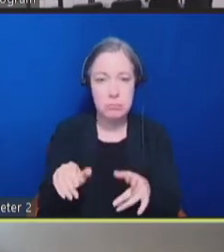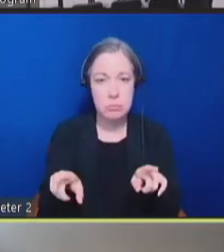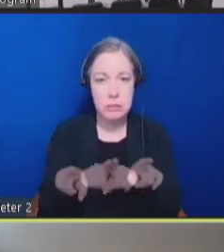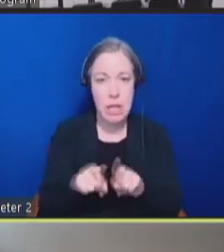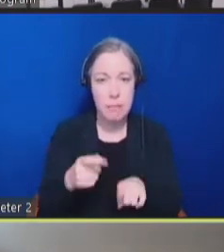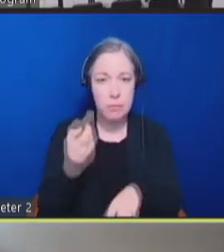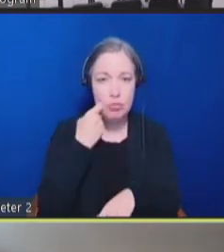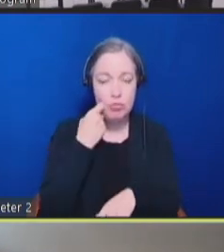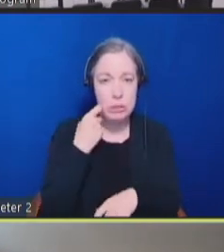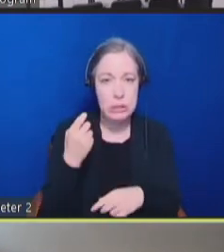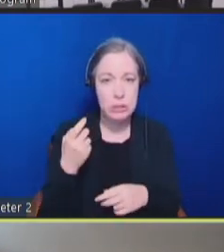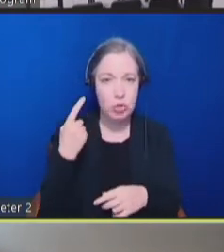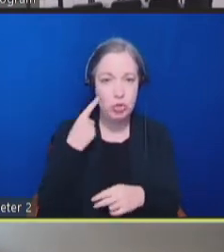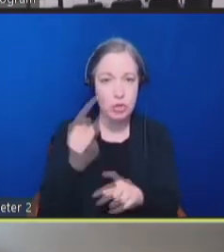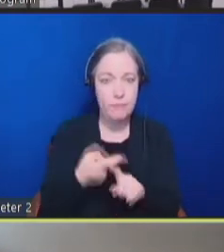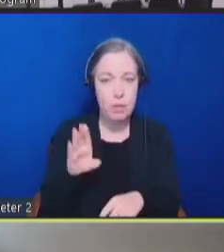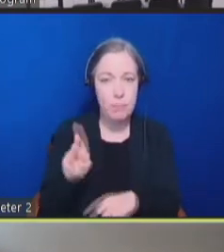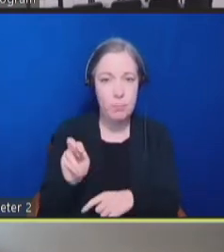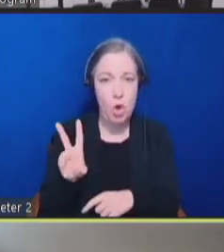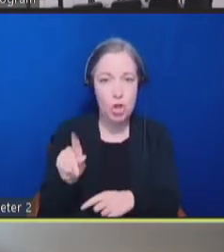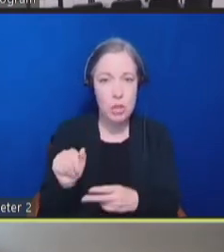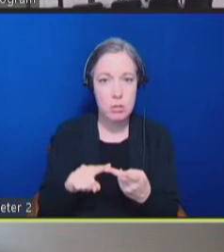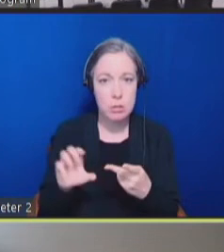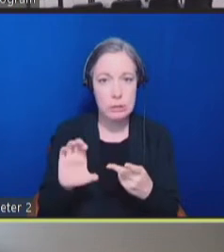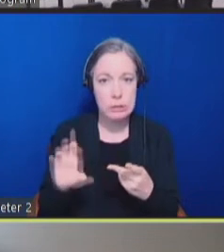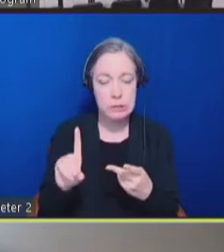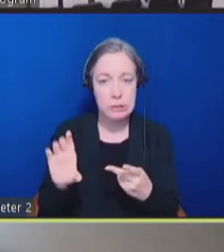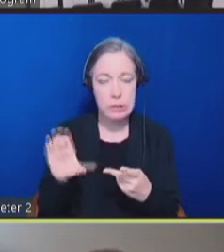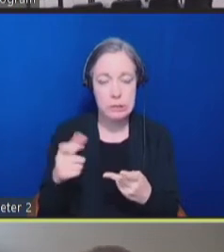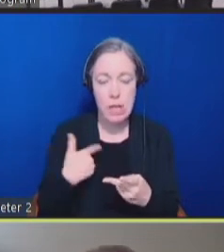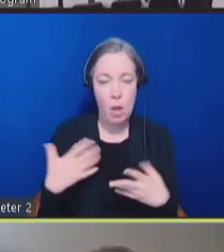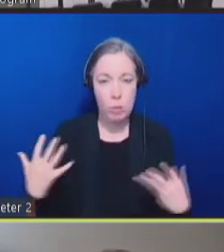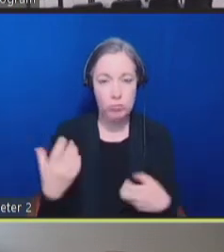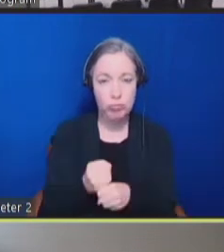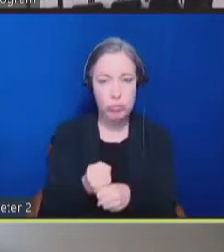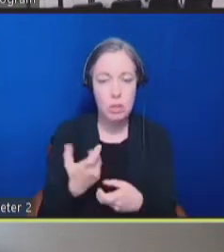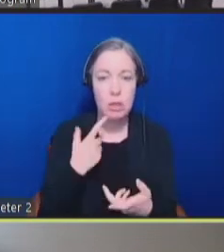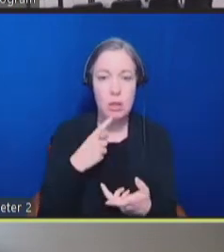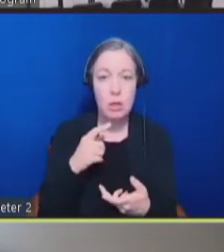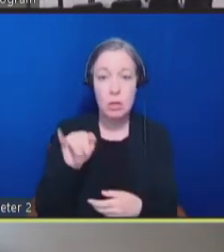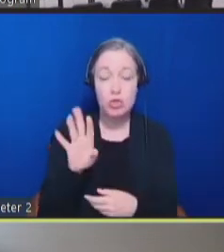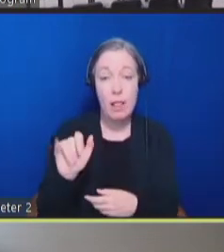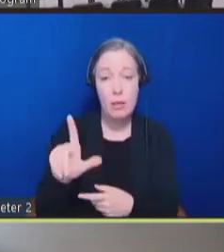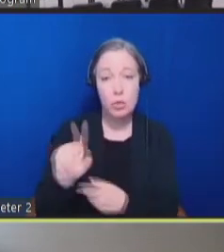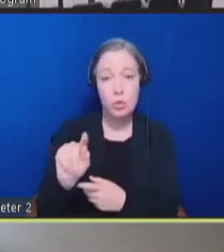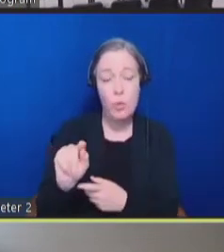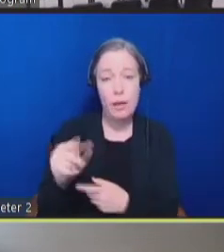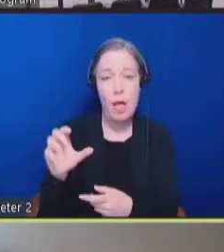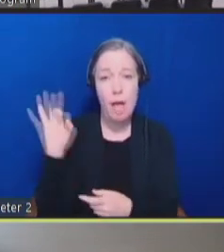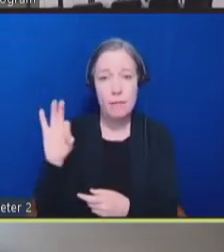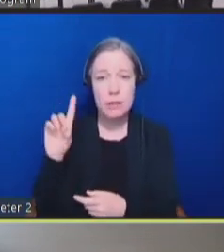I'll make quick work of it. On July 20th, FDA approved Cyfendus for post-exposure